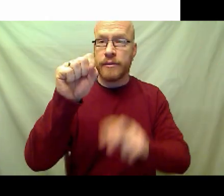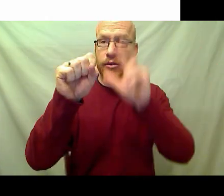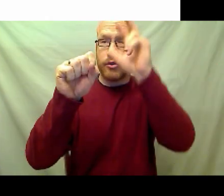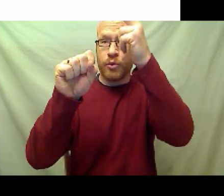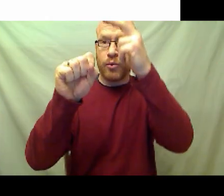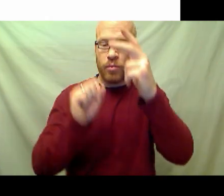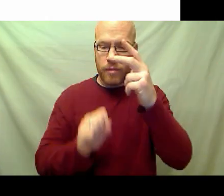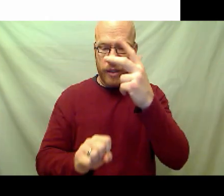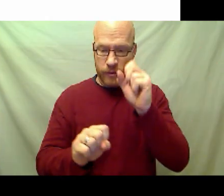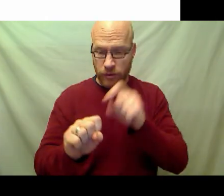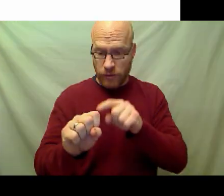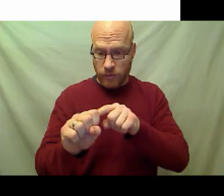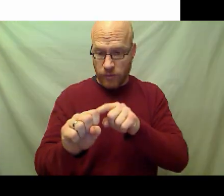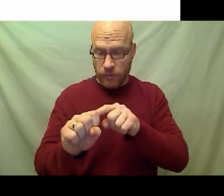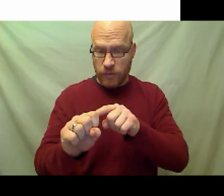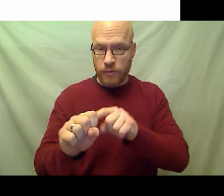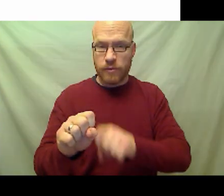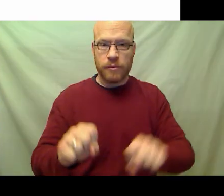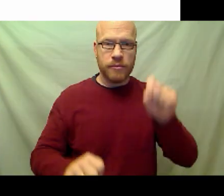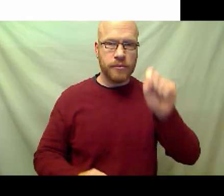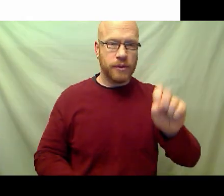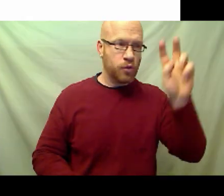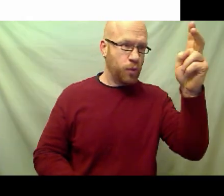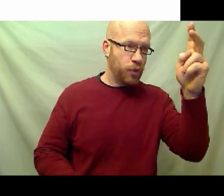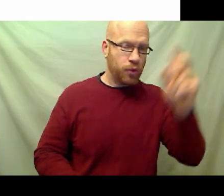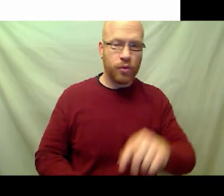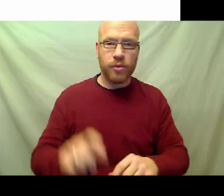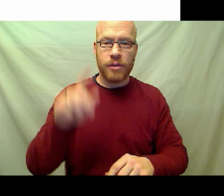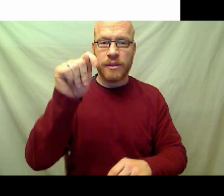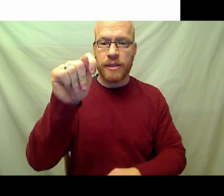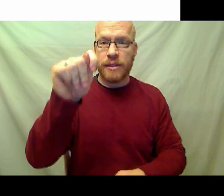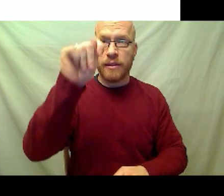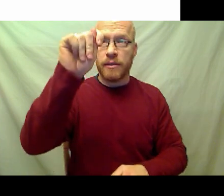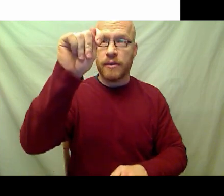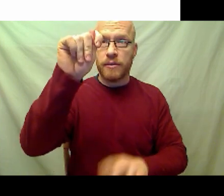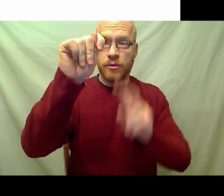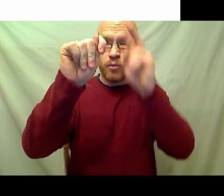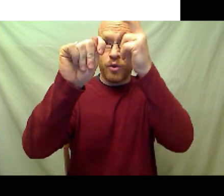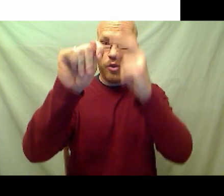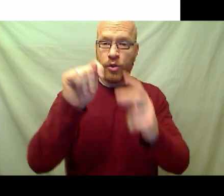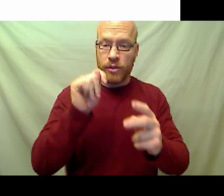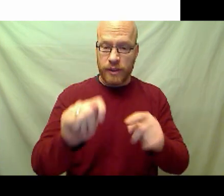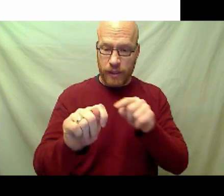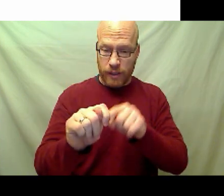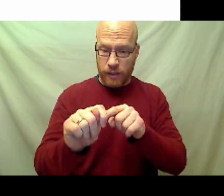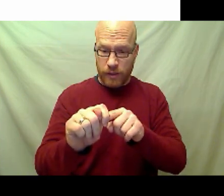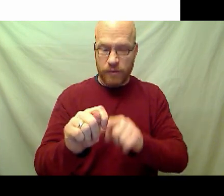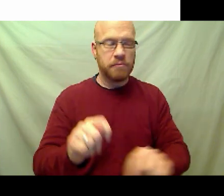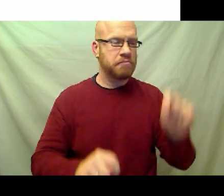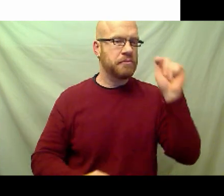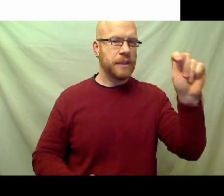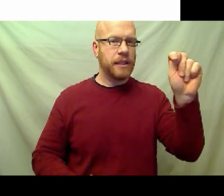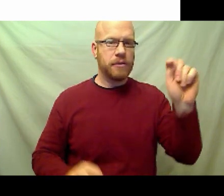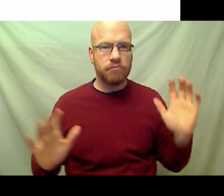18 divided 2 is 9, s cubed divided s is s squared, t squared divided t is t to the 1st power,